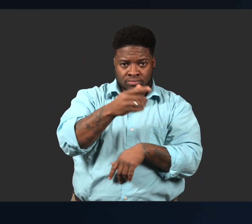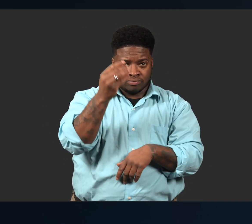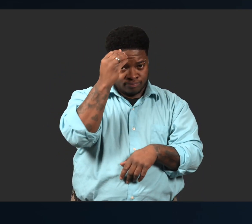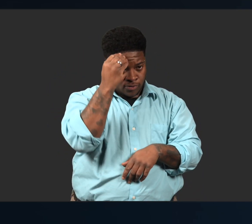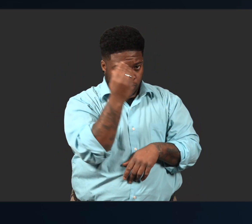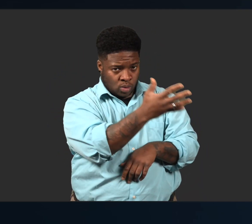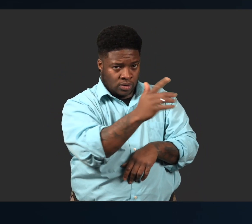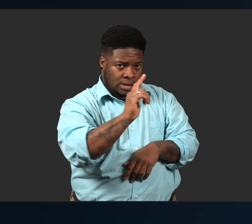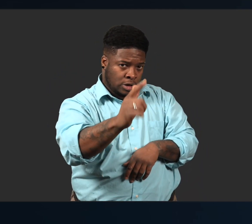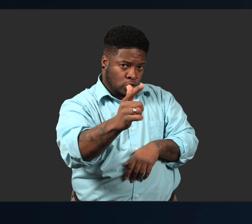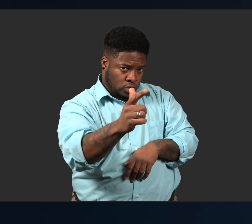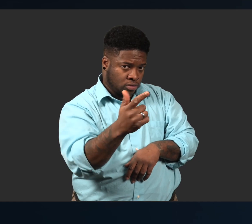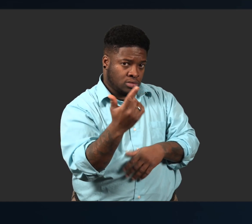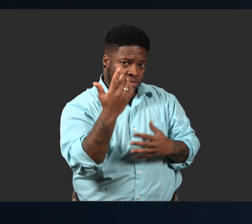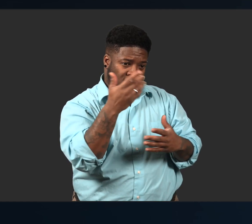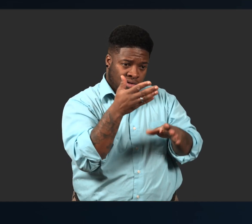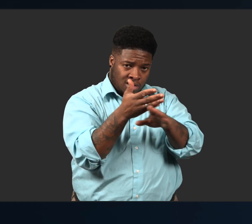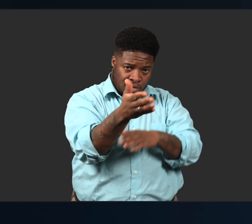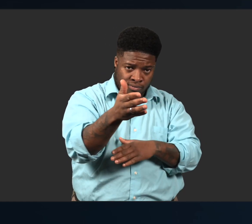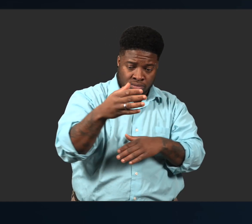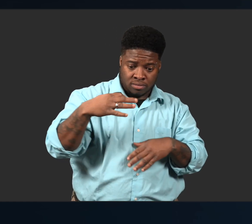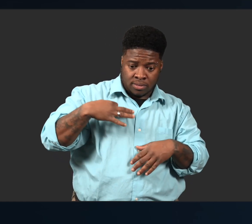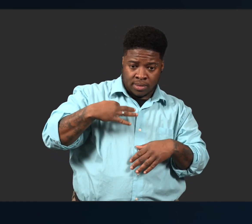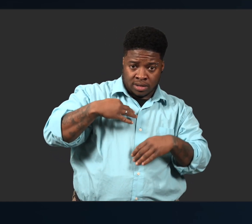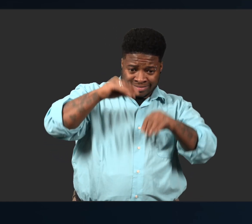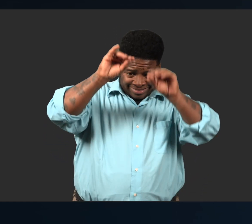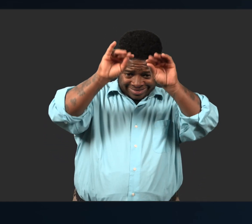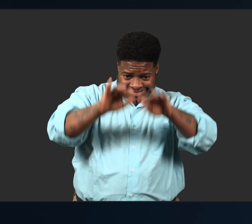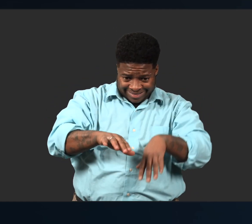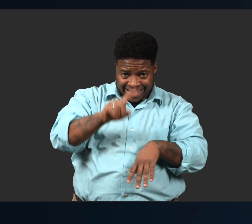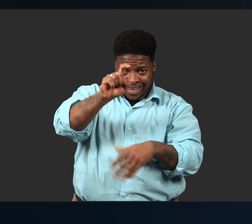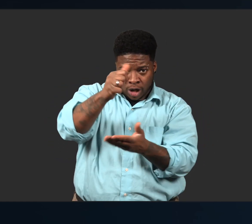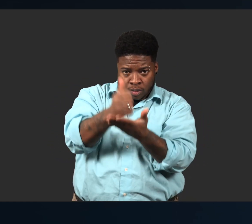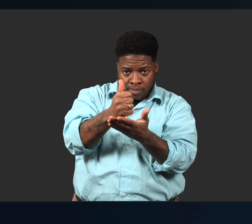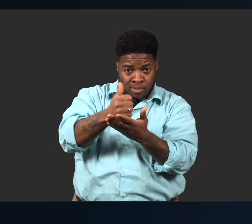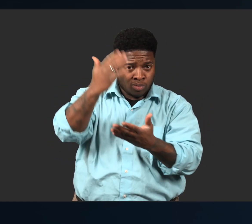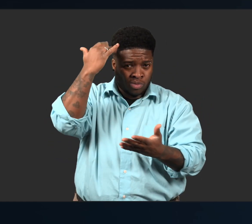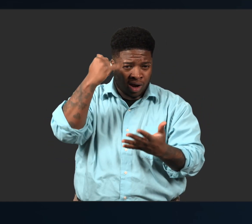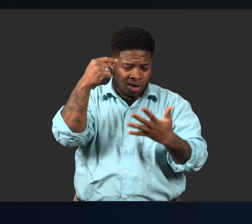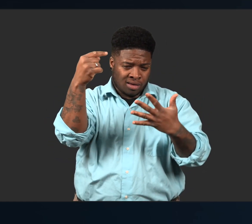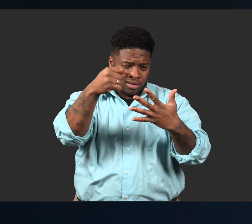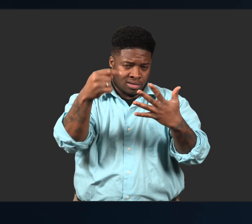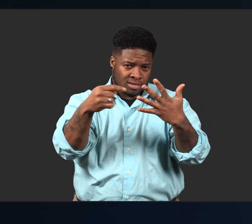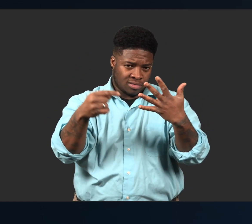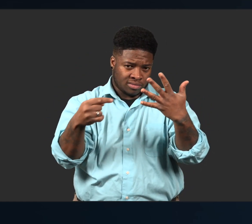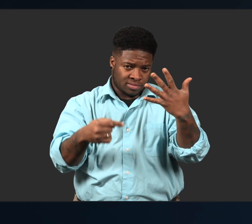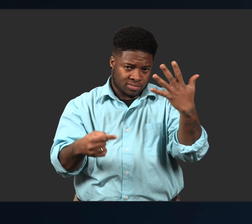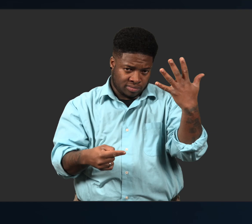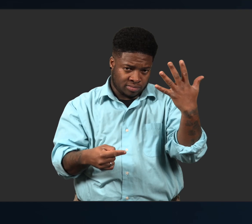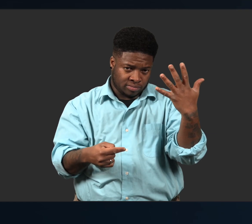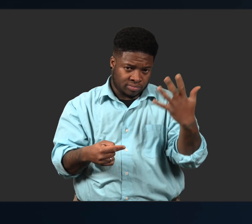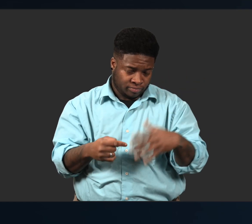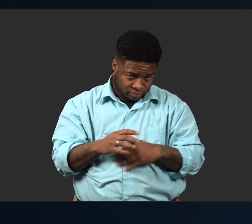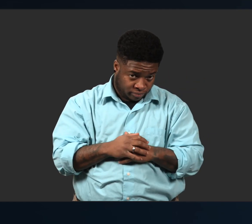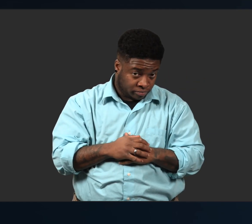which will inform him if he's approved once he's submitted forms documenting the reasons he's seeking treatment.